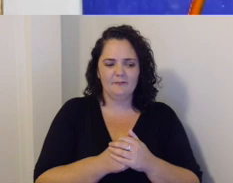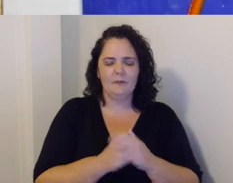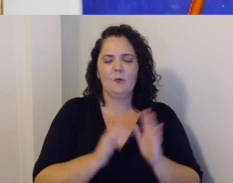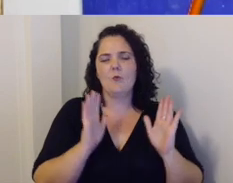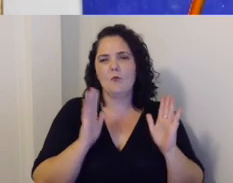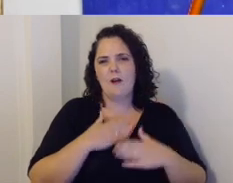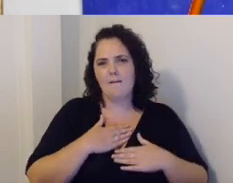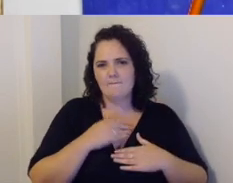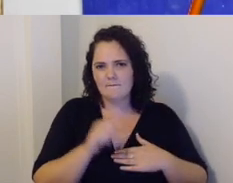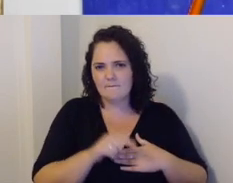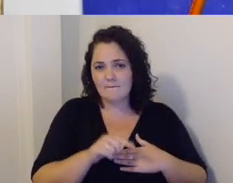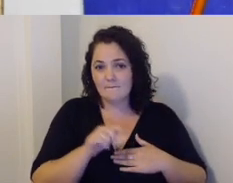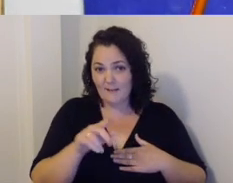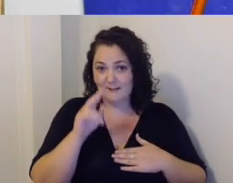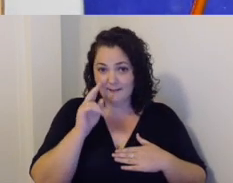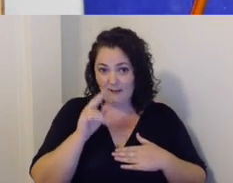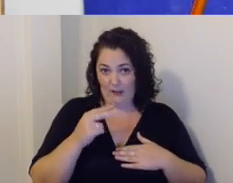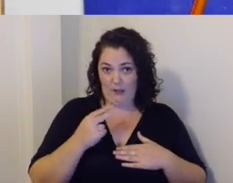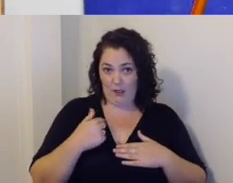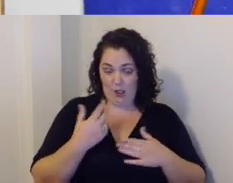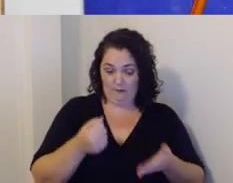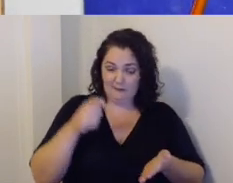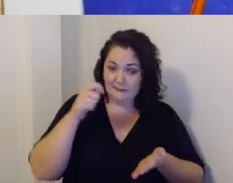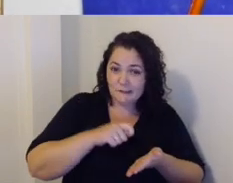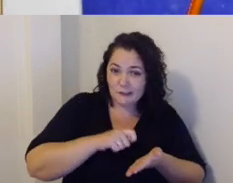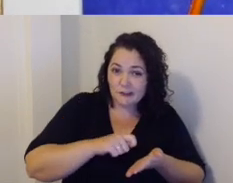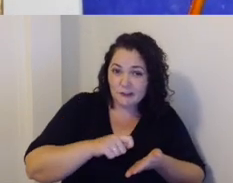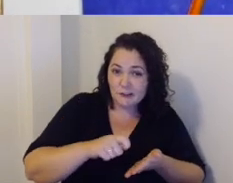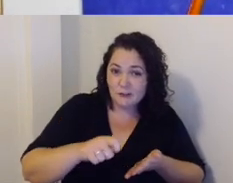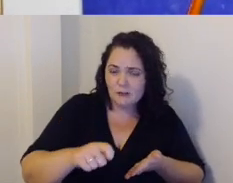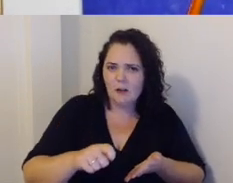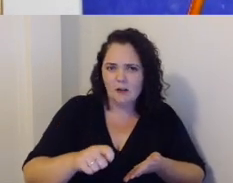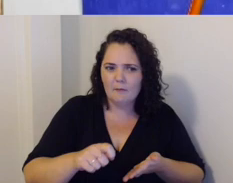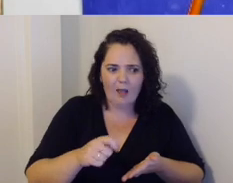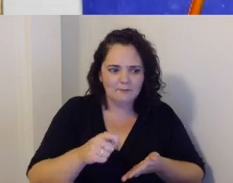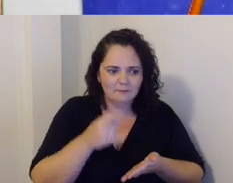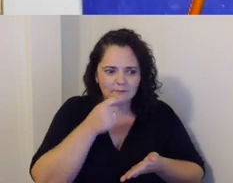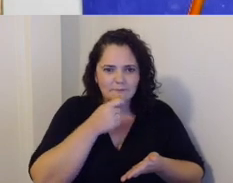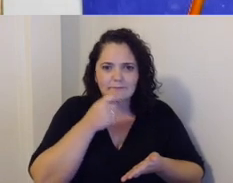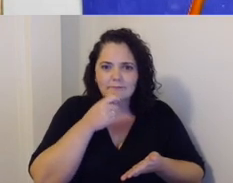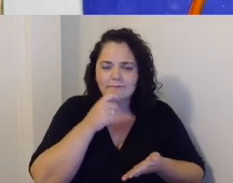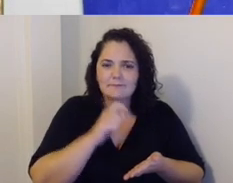even though I'm really pressing with that charcoal pencil the mark doesn't show up very much at all